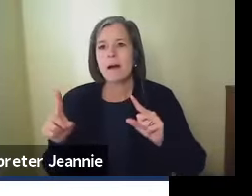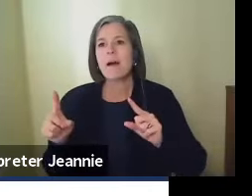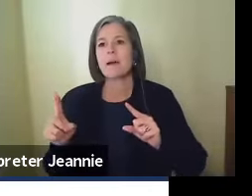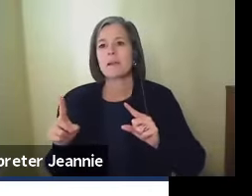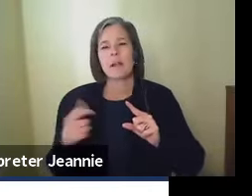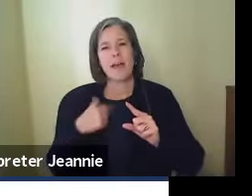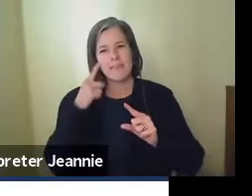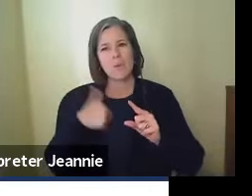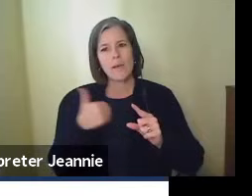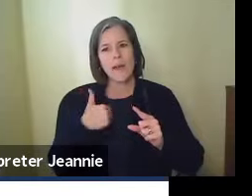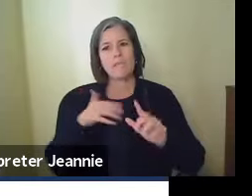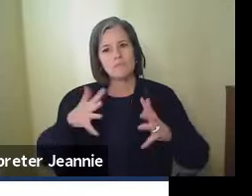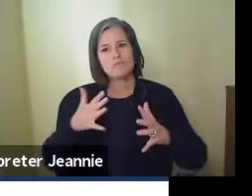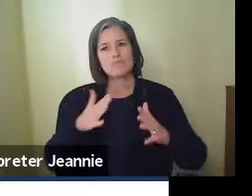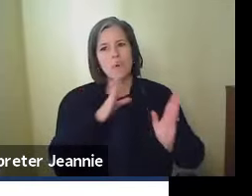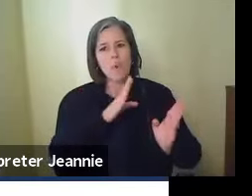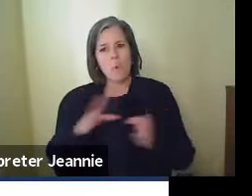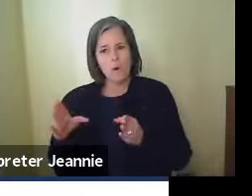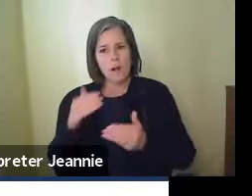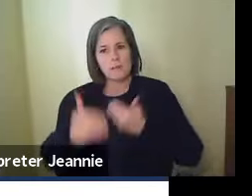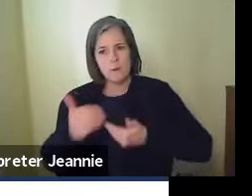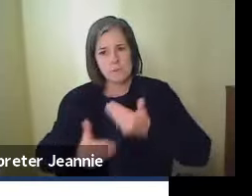pretty organized process for doing this. What I really want to encourage